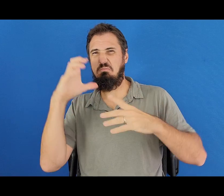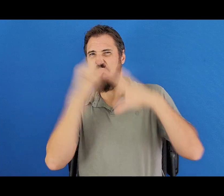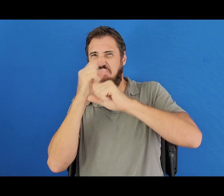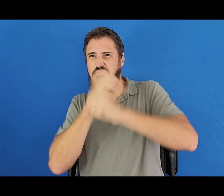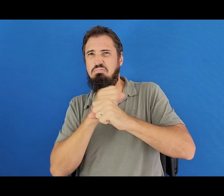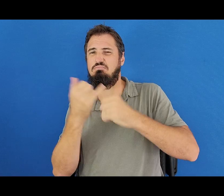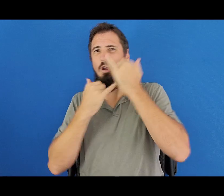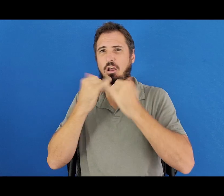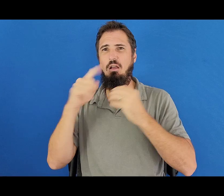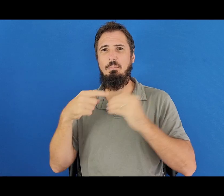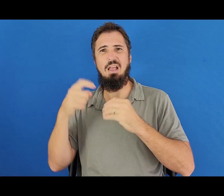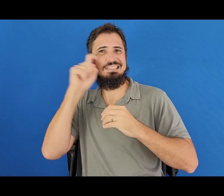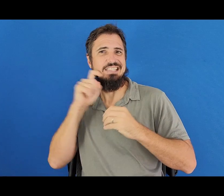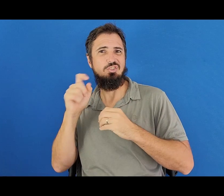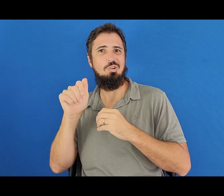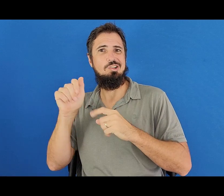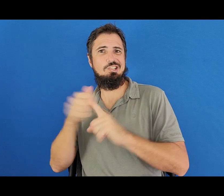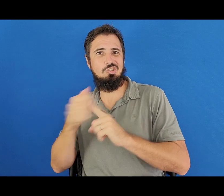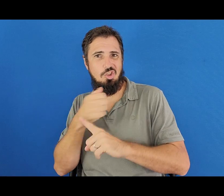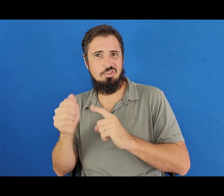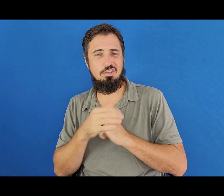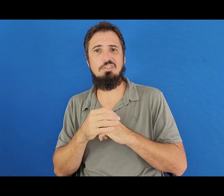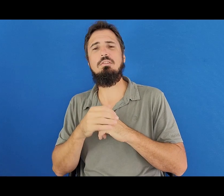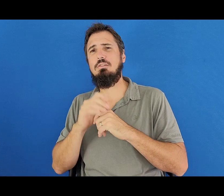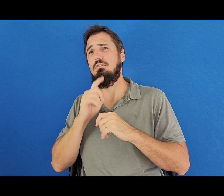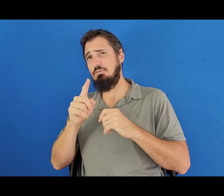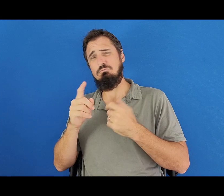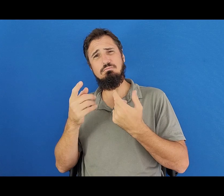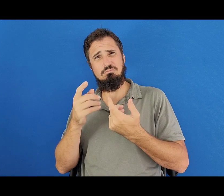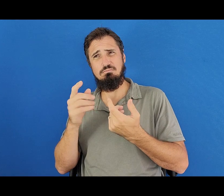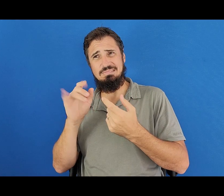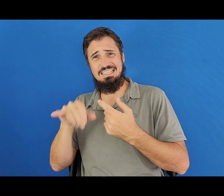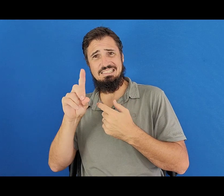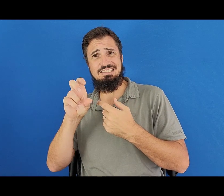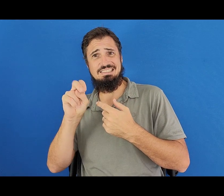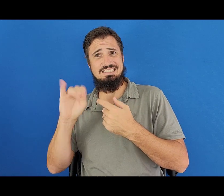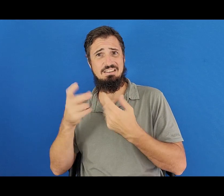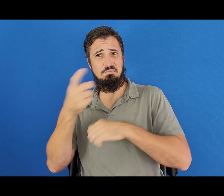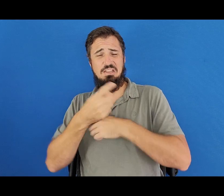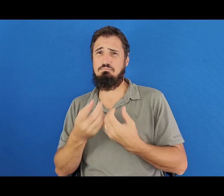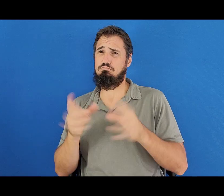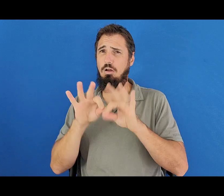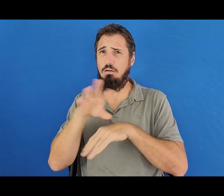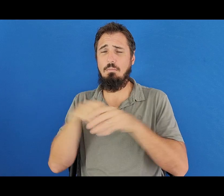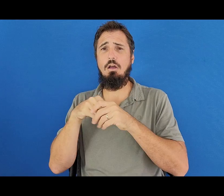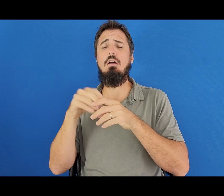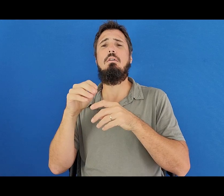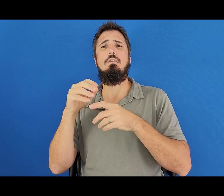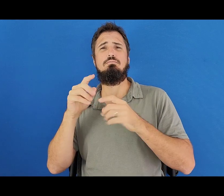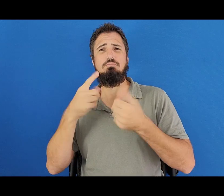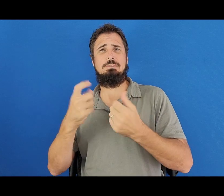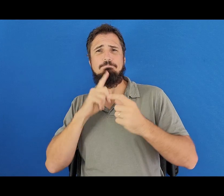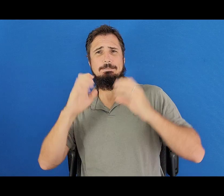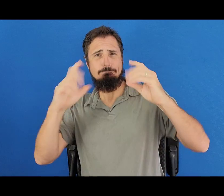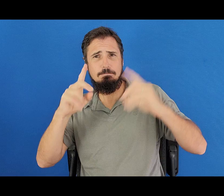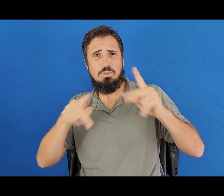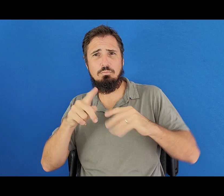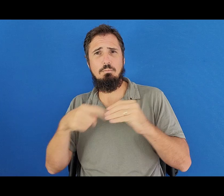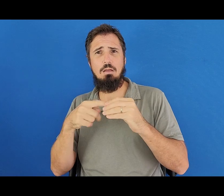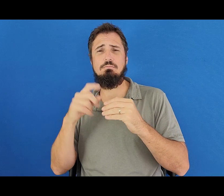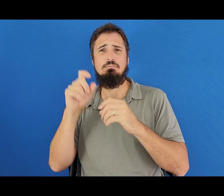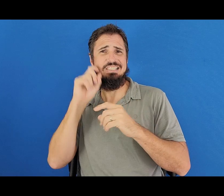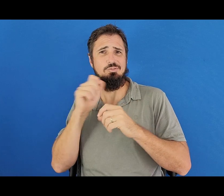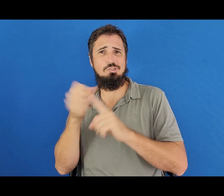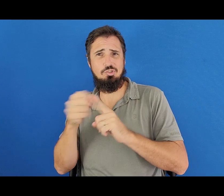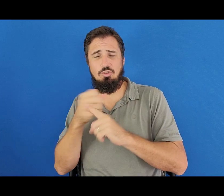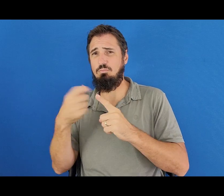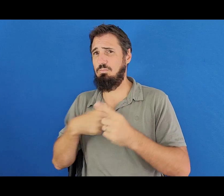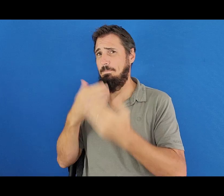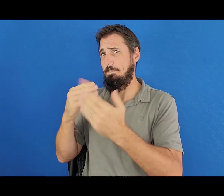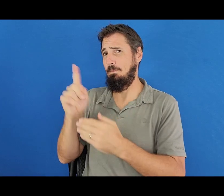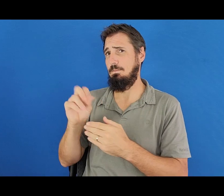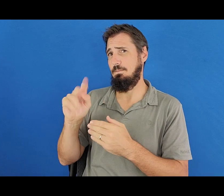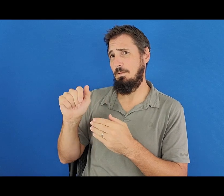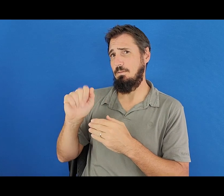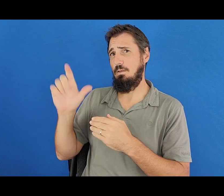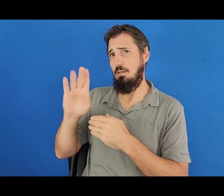surround sexual assault. It remains an integral part of Sexual Assault Awareness Month, and we thank the Zonta Club of Kaua‘i for advocating for this important cause. To learn more about Denim